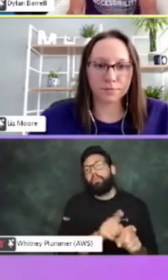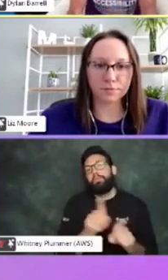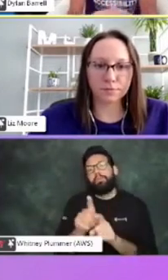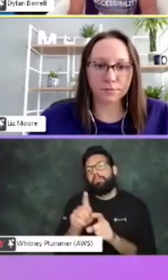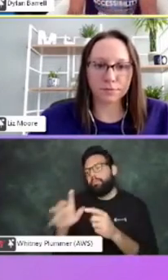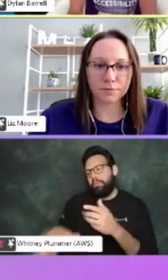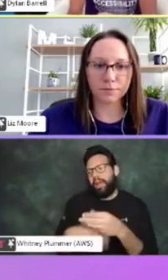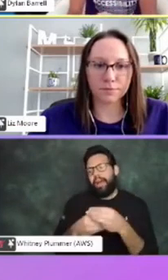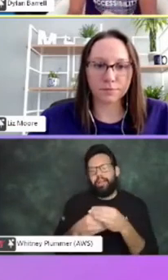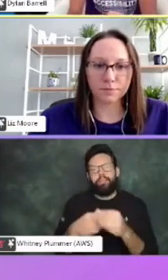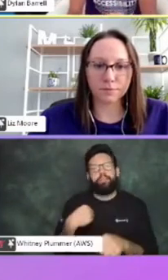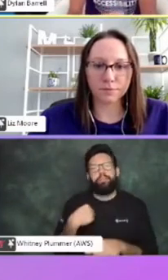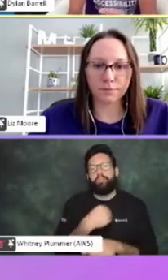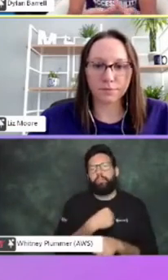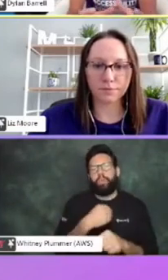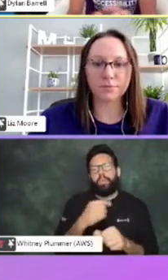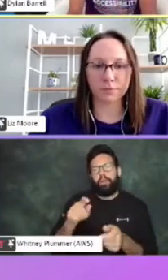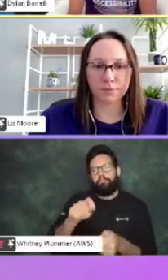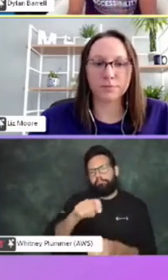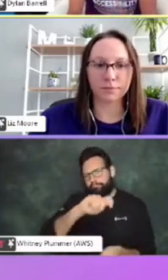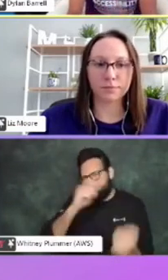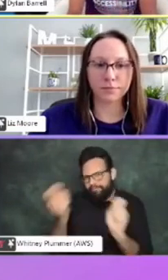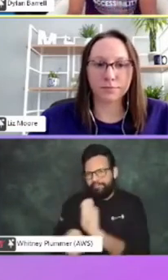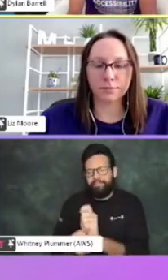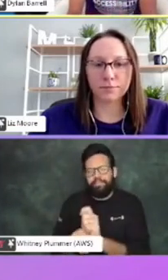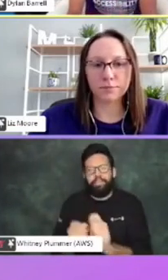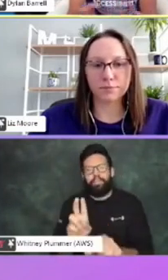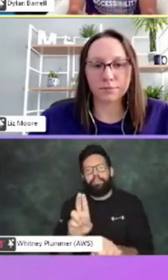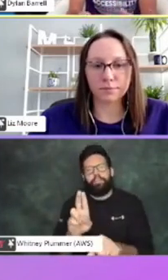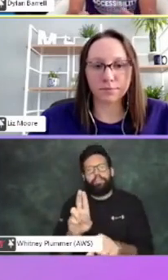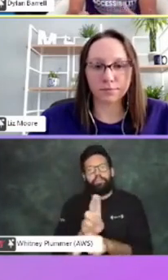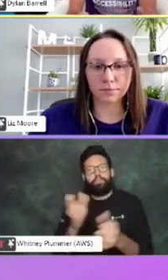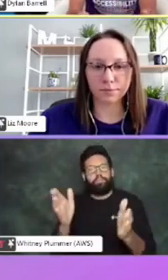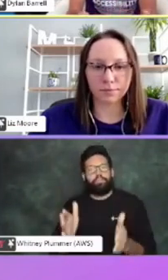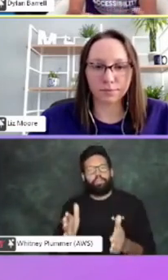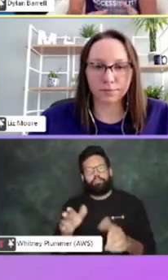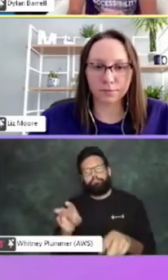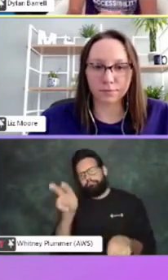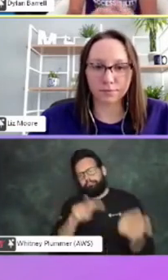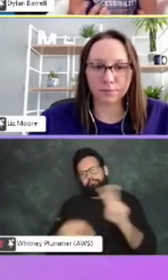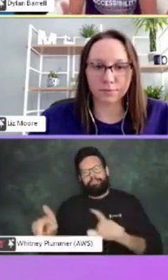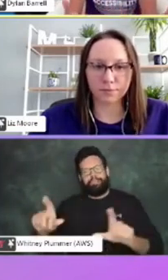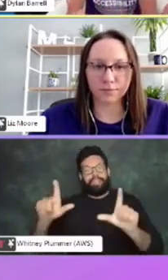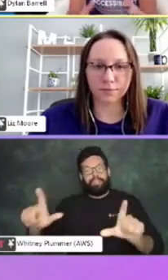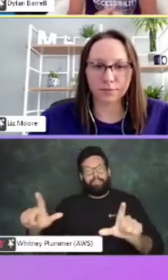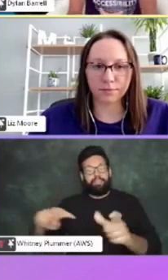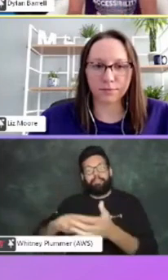the user interface of the product, and that means that the underlying APIs are also being overhauled.